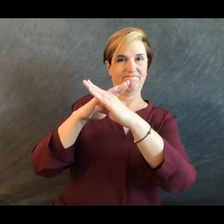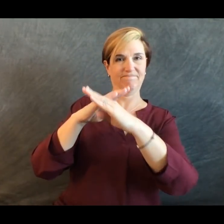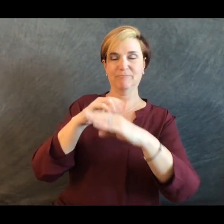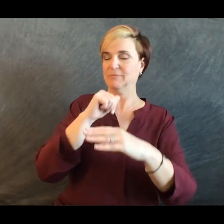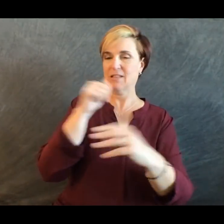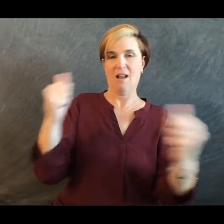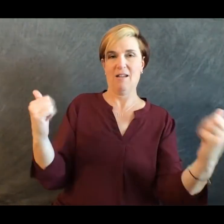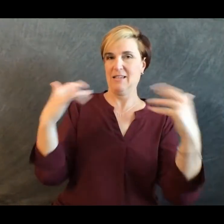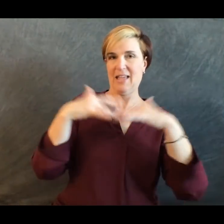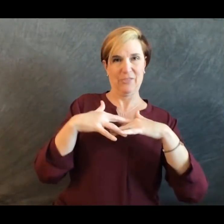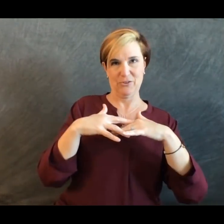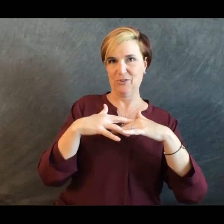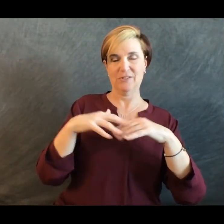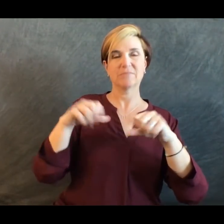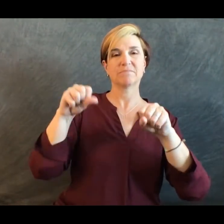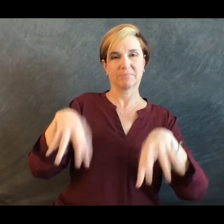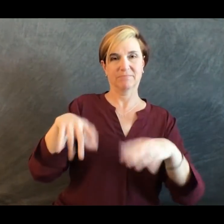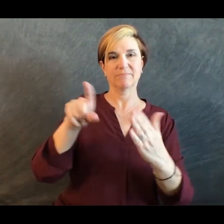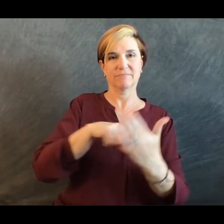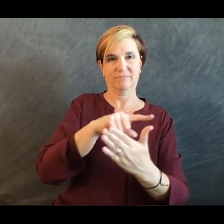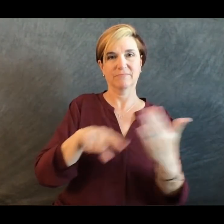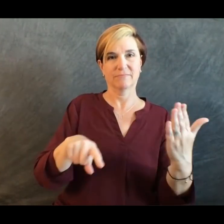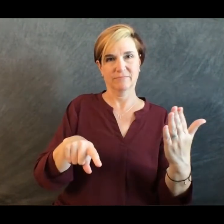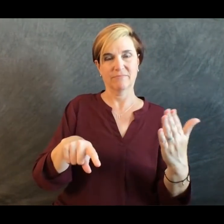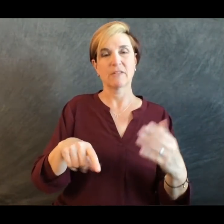brothers and sisters across the country let me encourage you with the words we